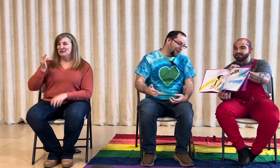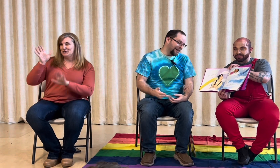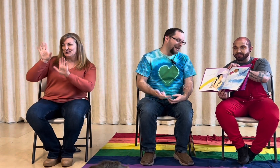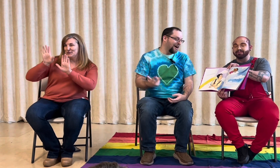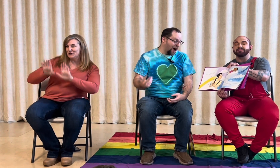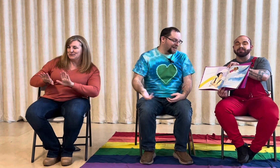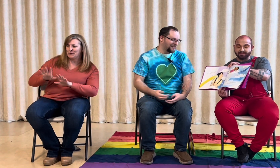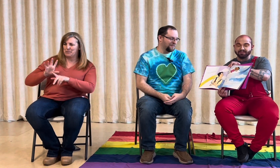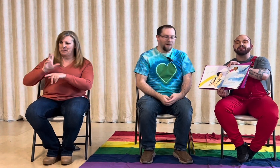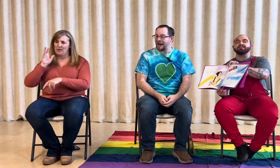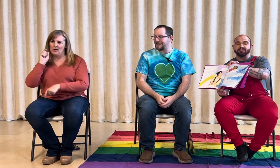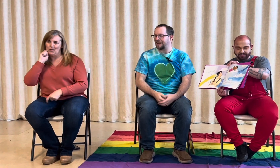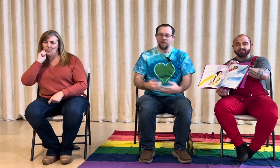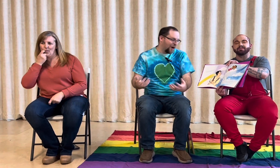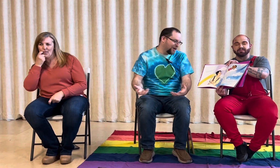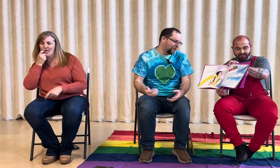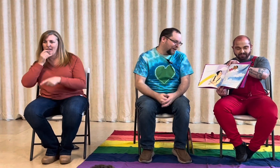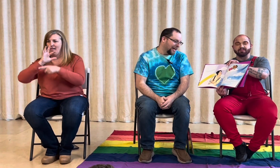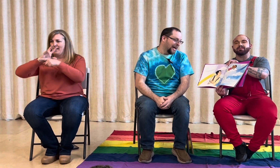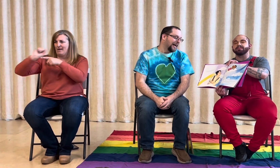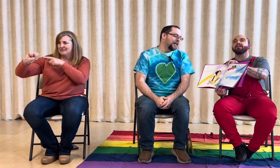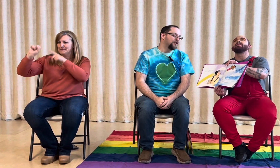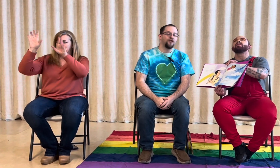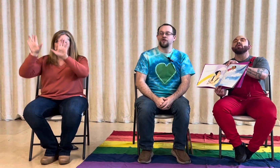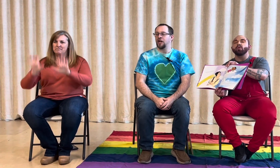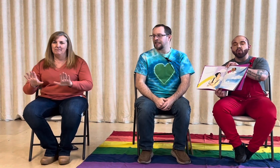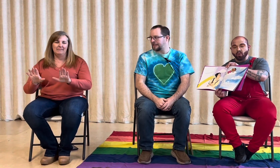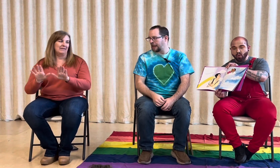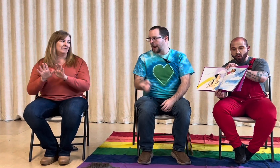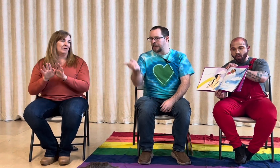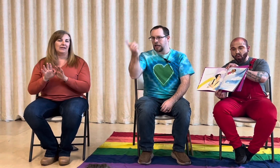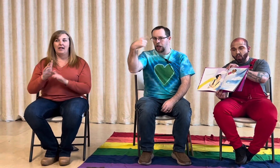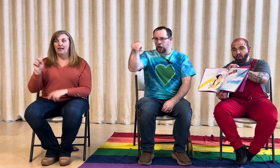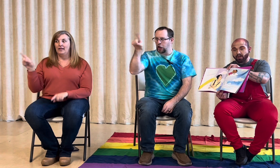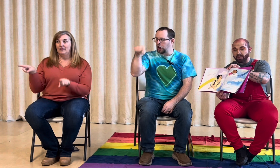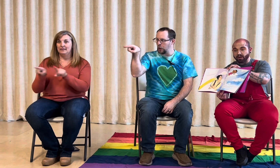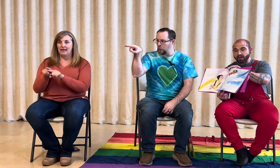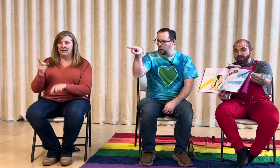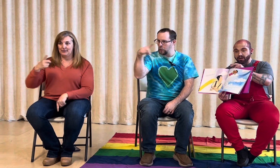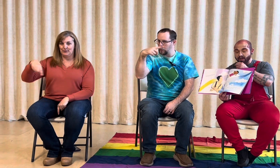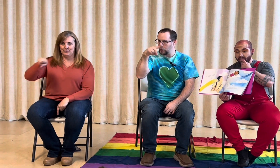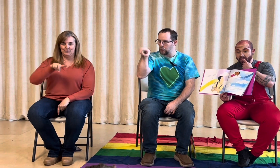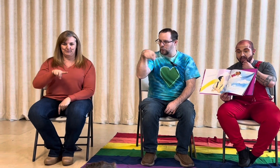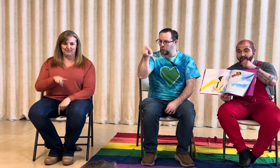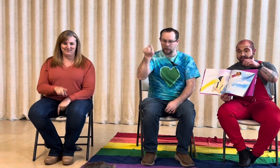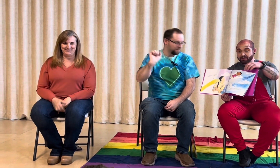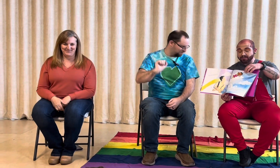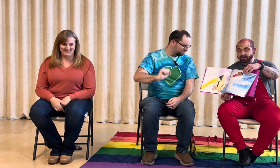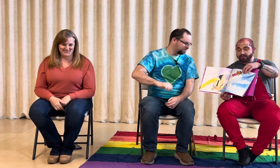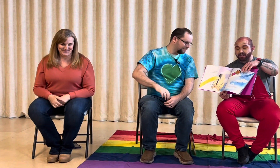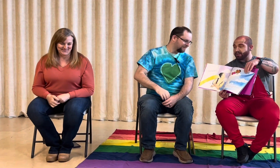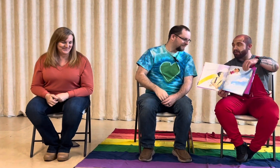totally awesome, amazingly wonderful, just like you. BUSTER: Try saying that